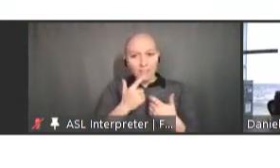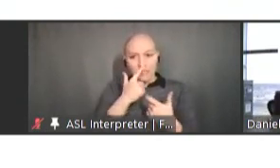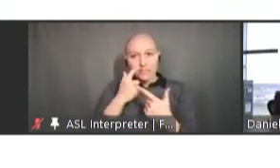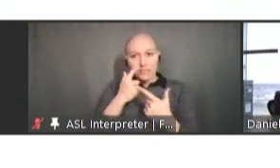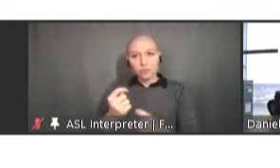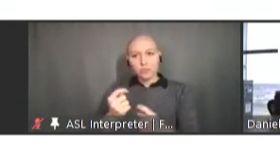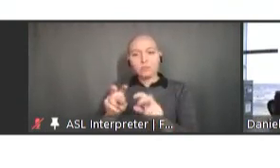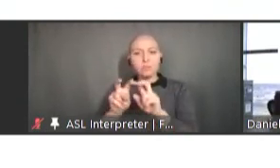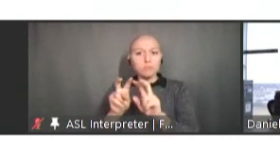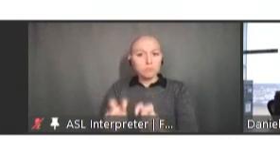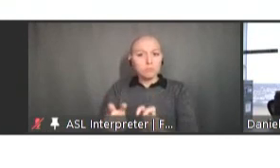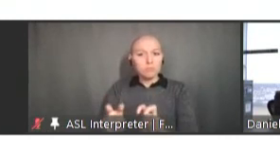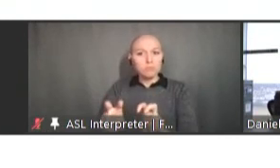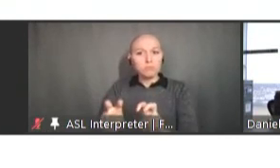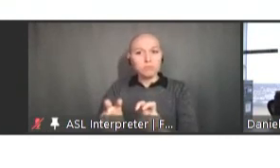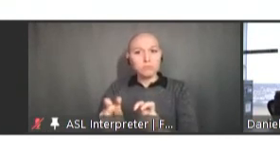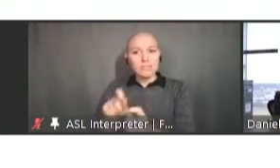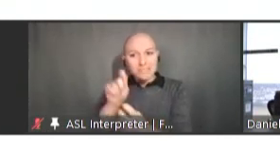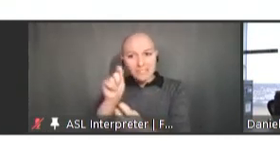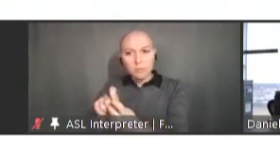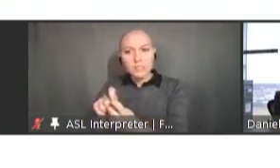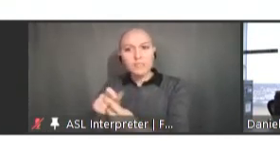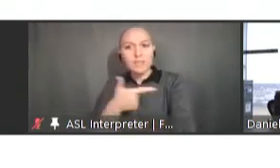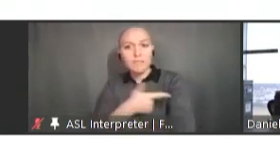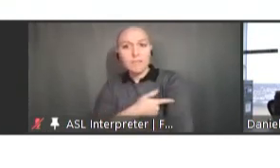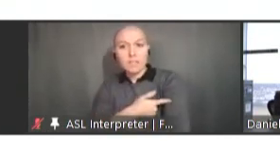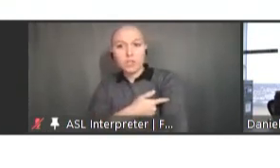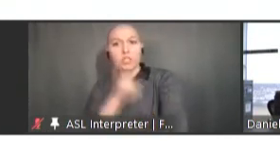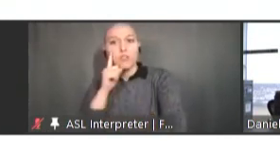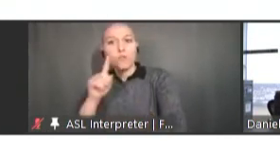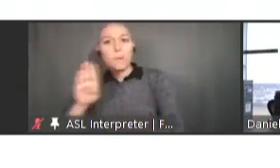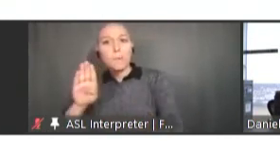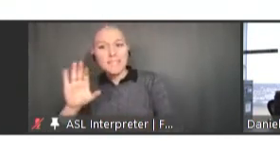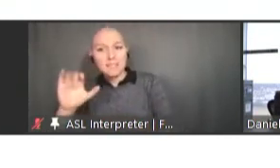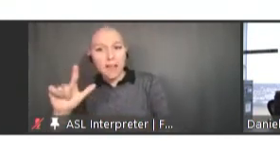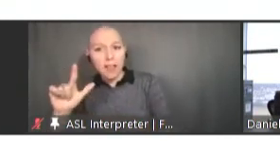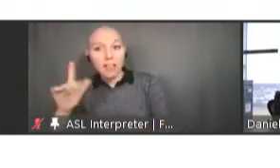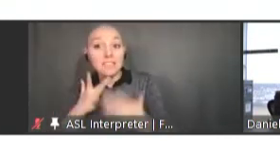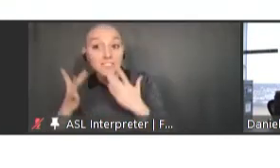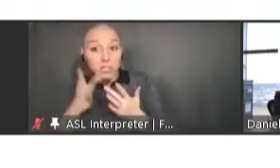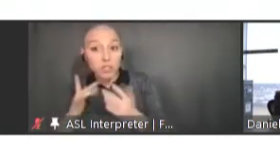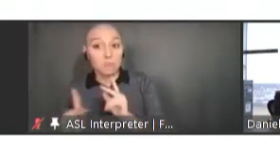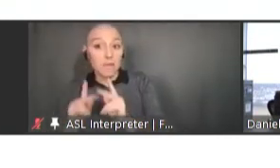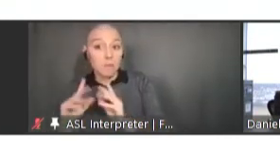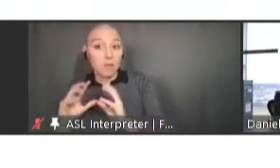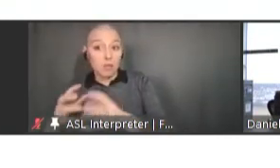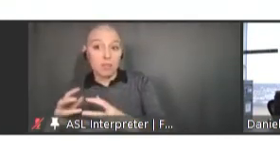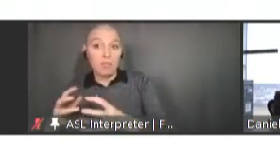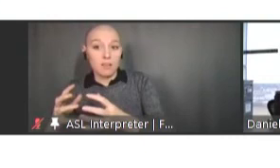vaccinations in B cell deficient people where, of course, the antibody response can't protect?